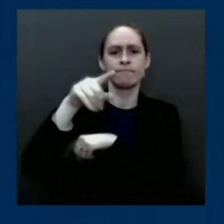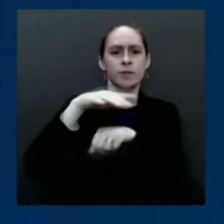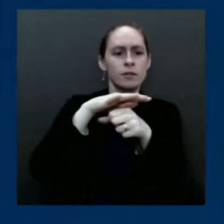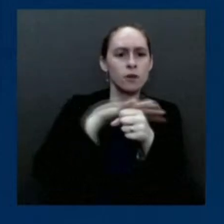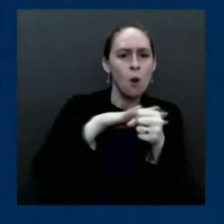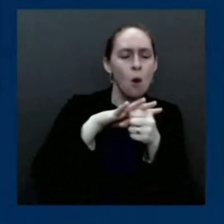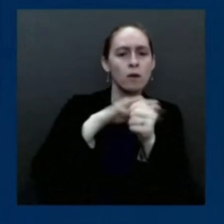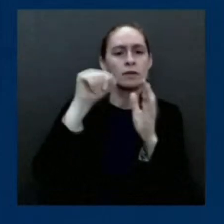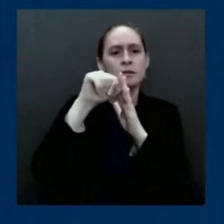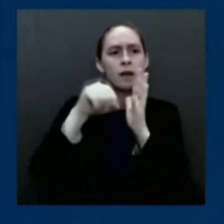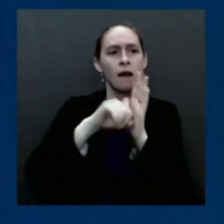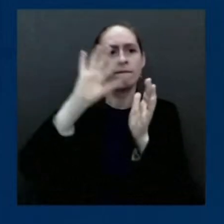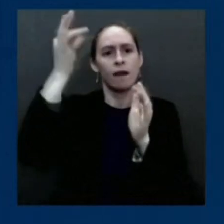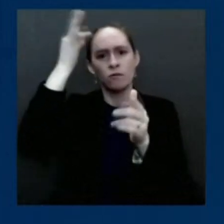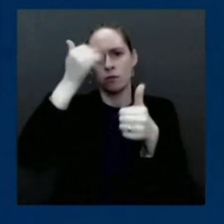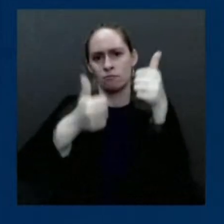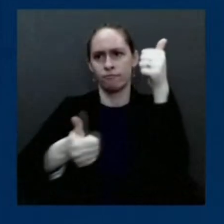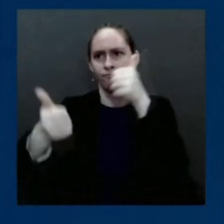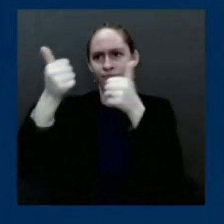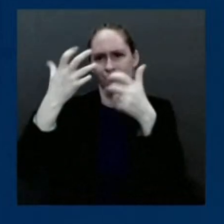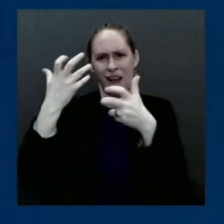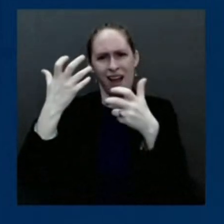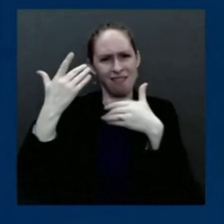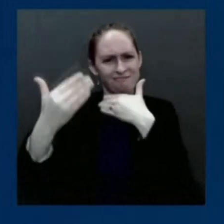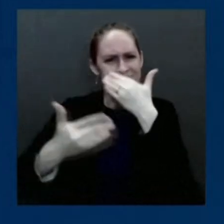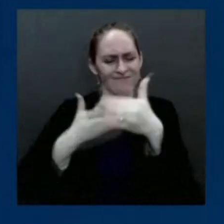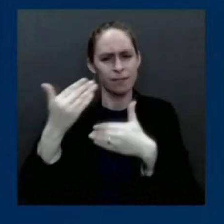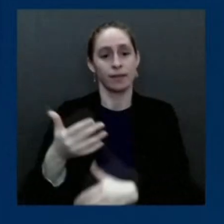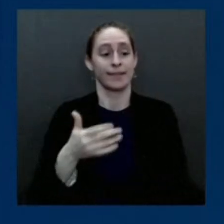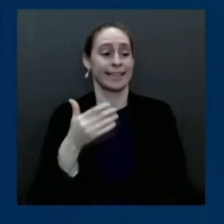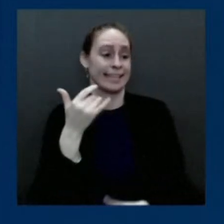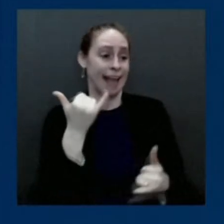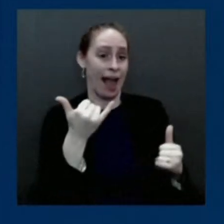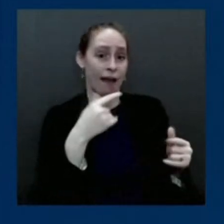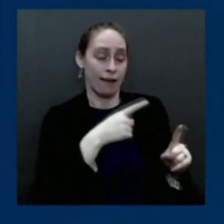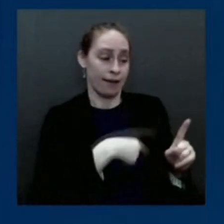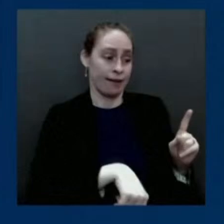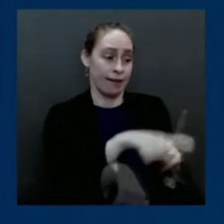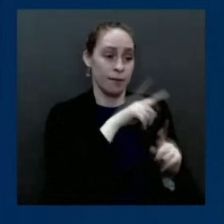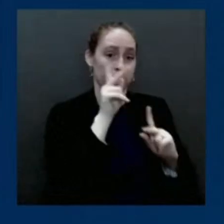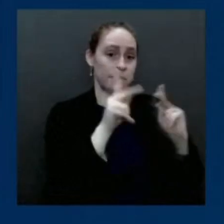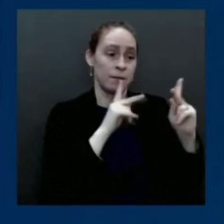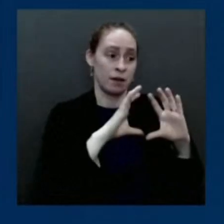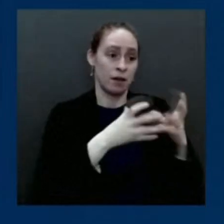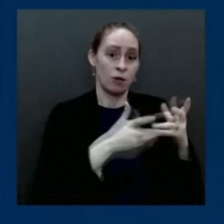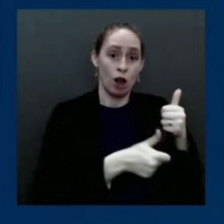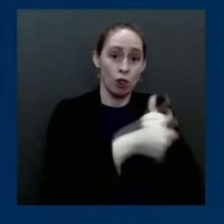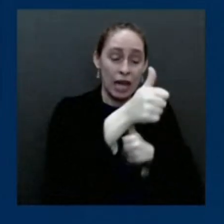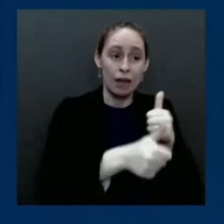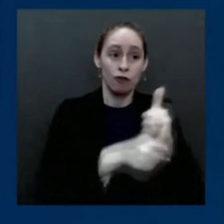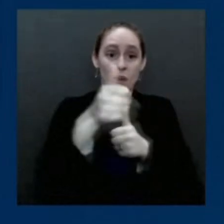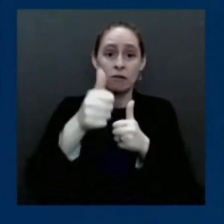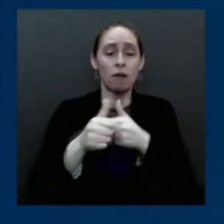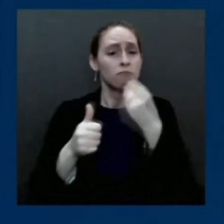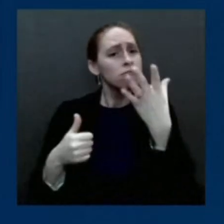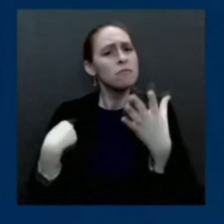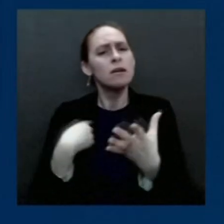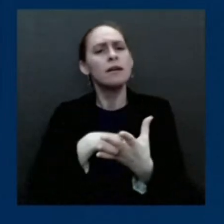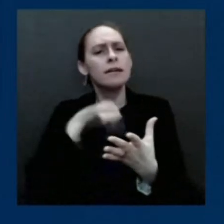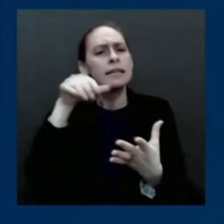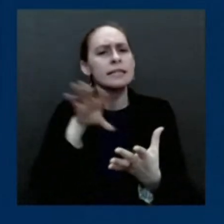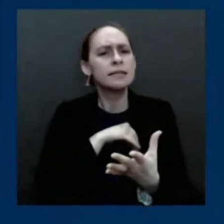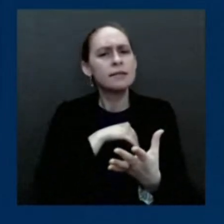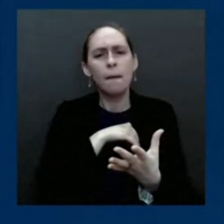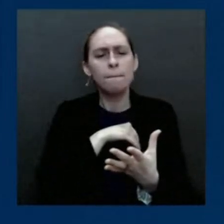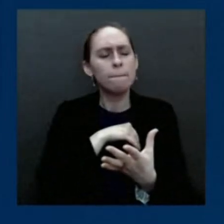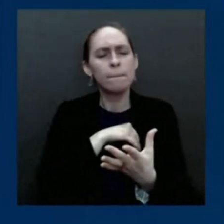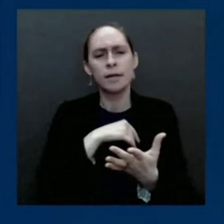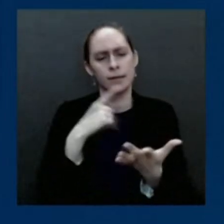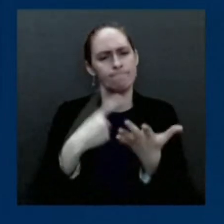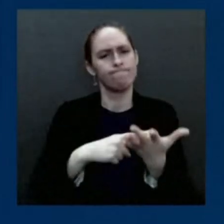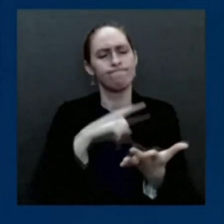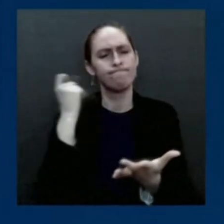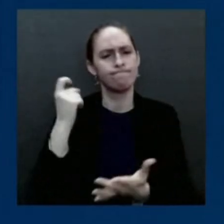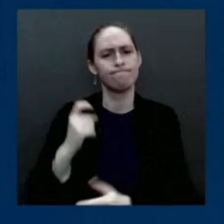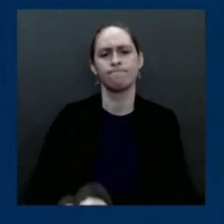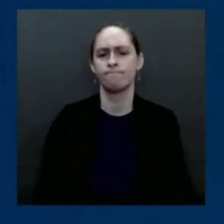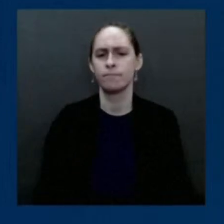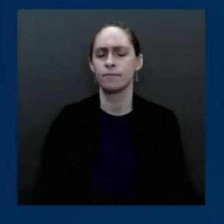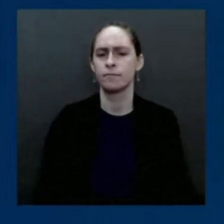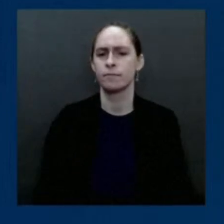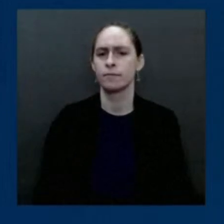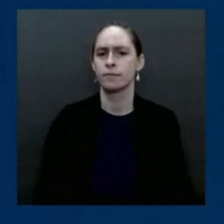GOVERNMENTS ARE DOING THEIR